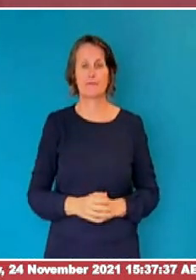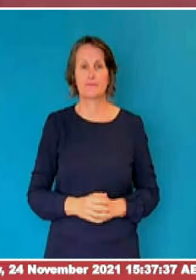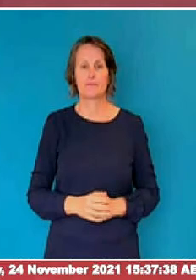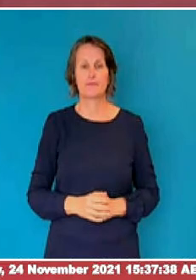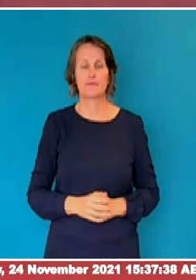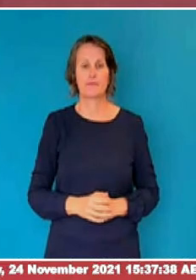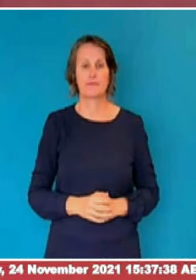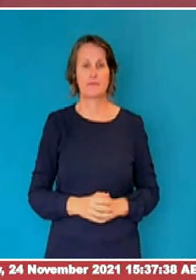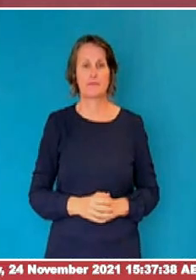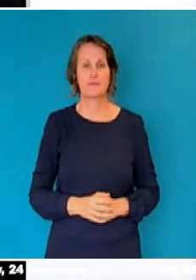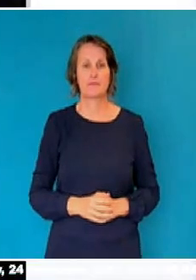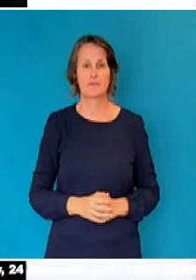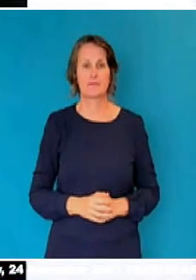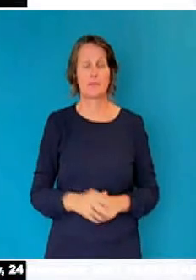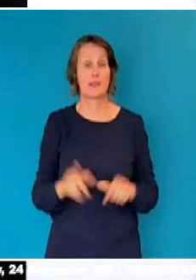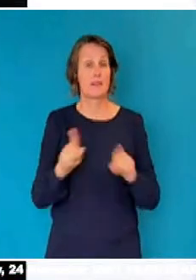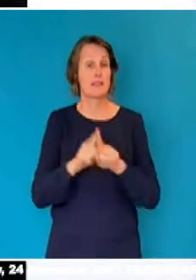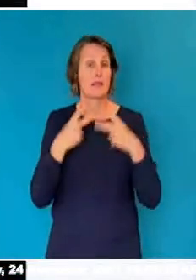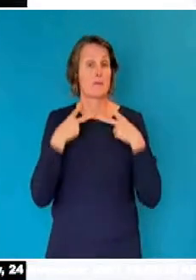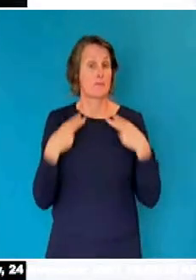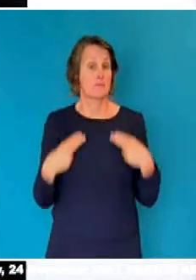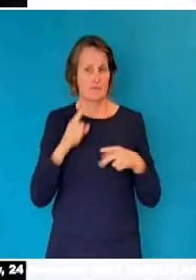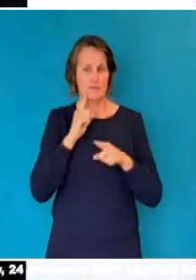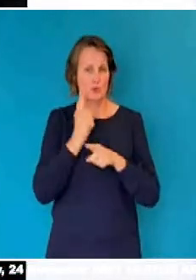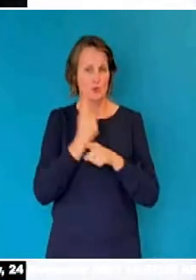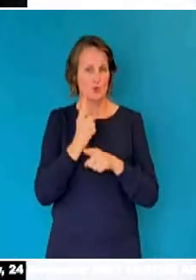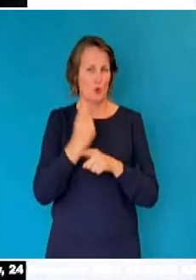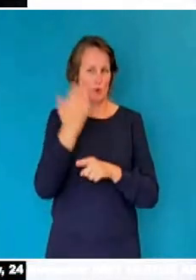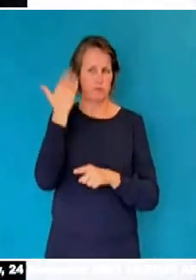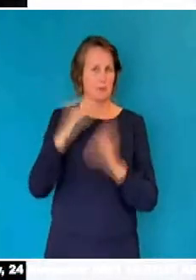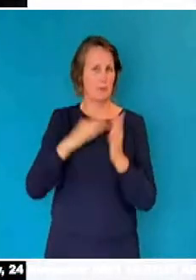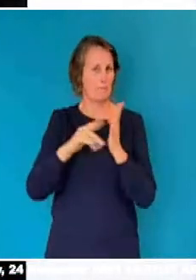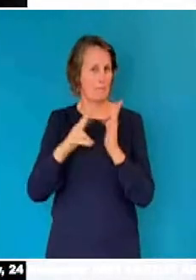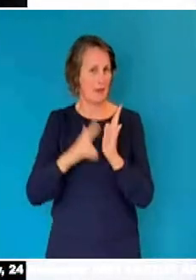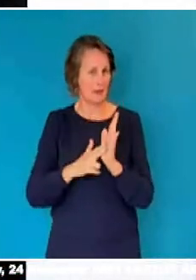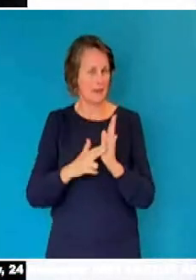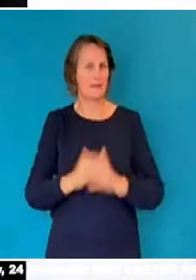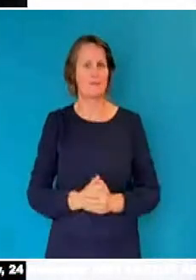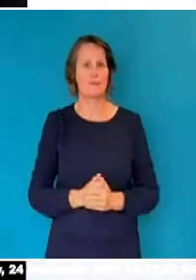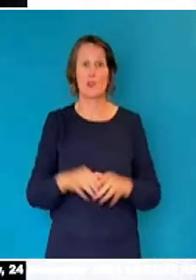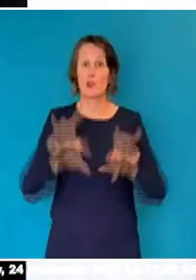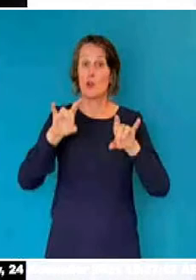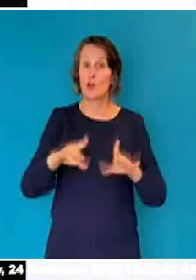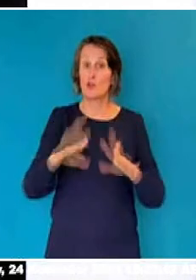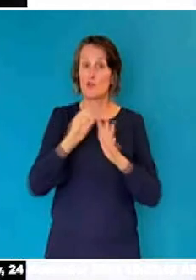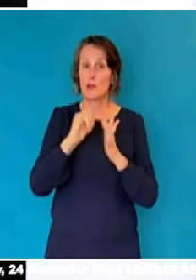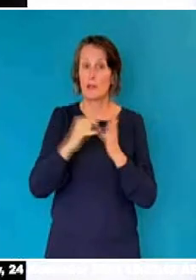As Ms Eastman indicated in her opening on Monday, Australia Post's HR system